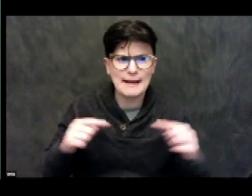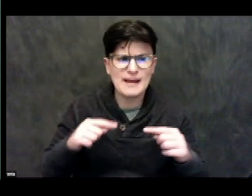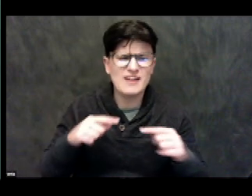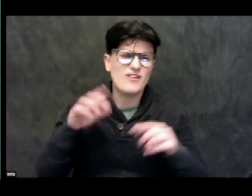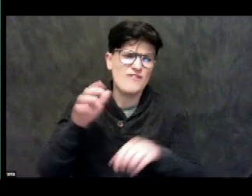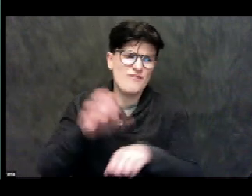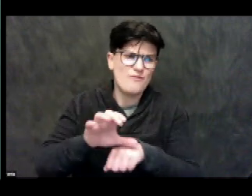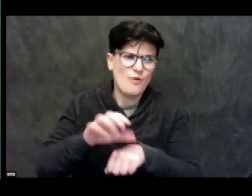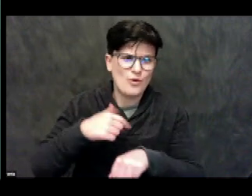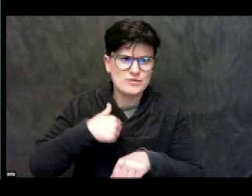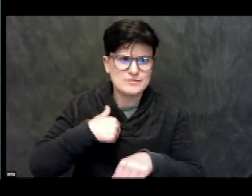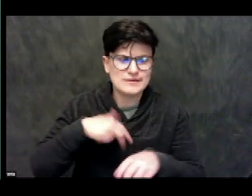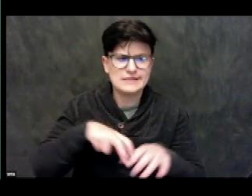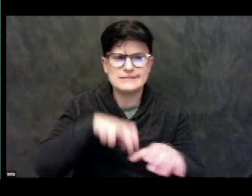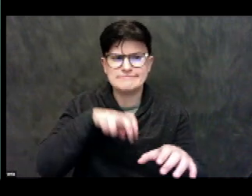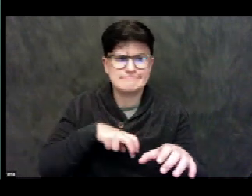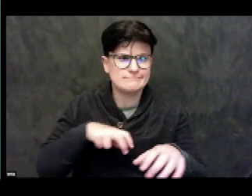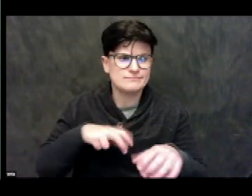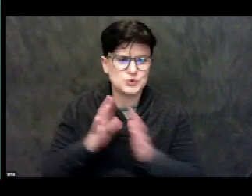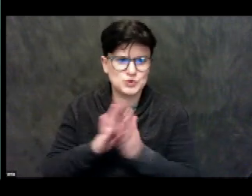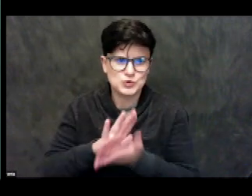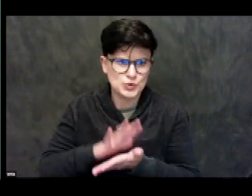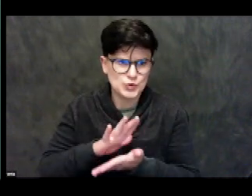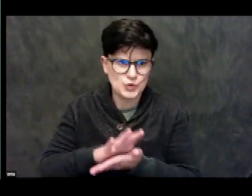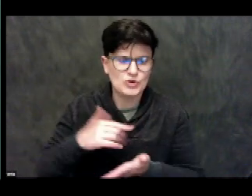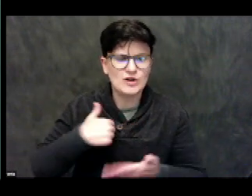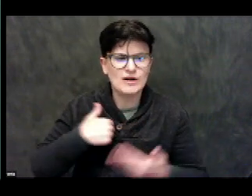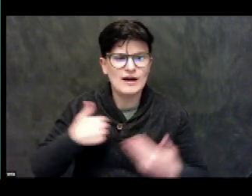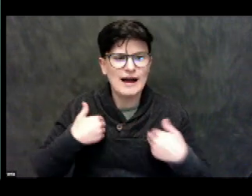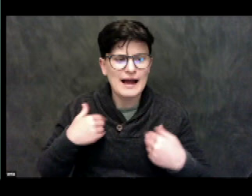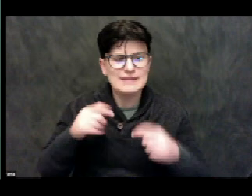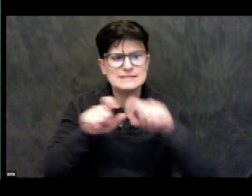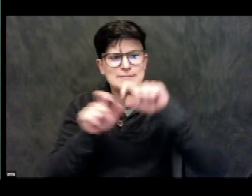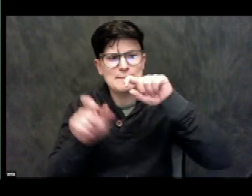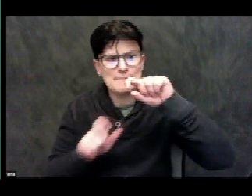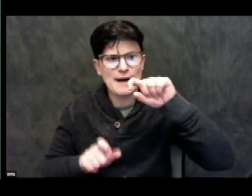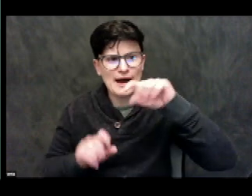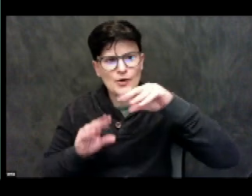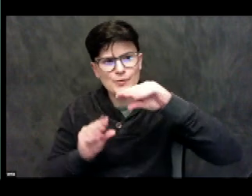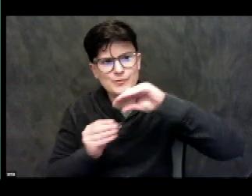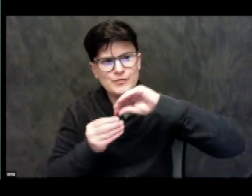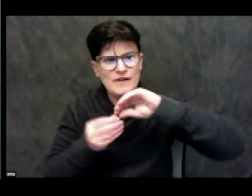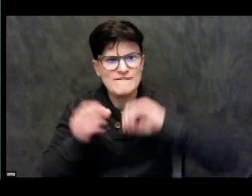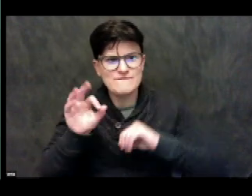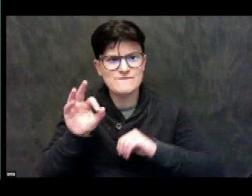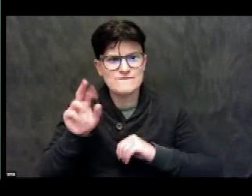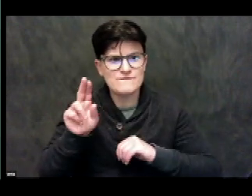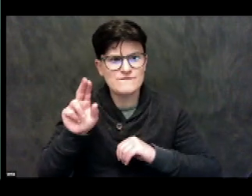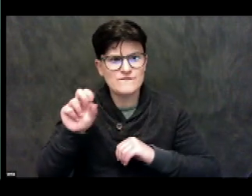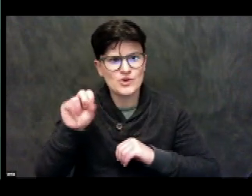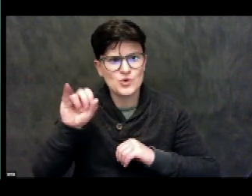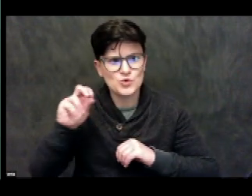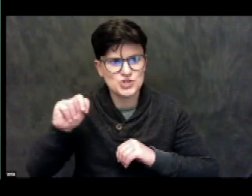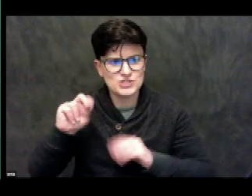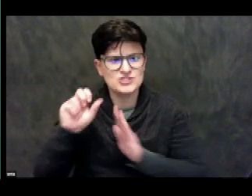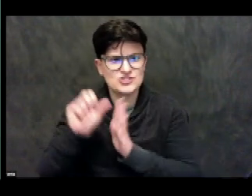And I had spinal fusion surgery when I was 20, which left me partially paralyzed.